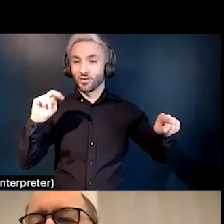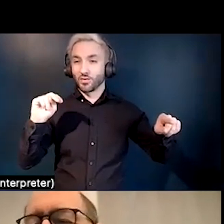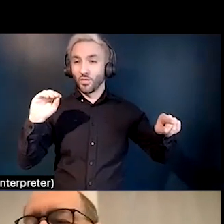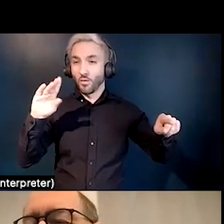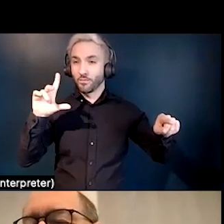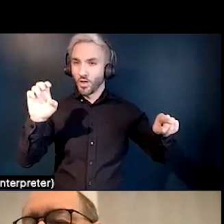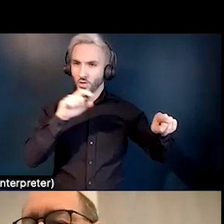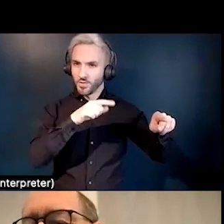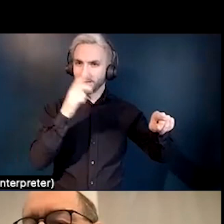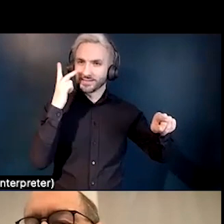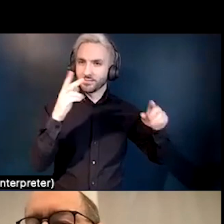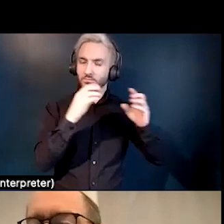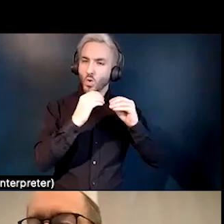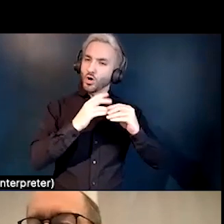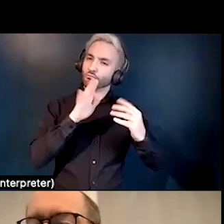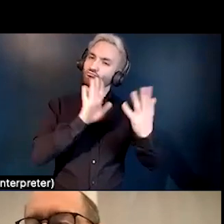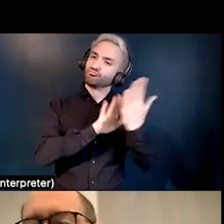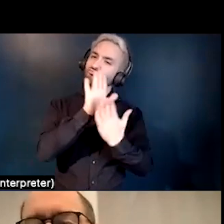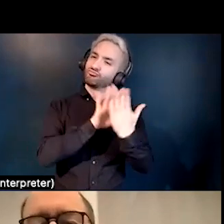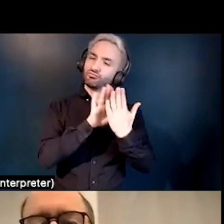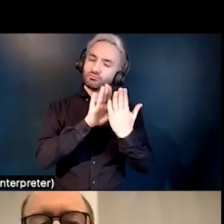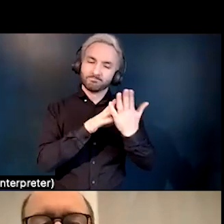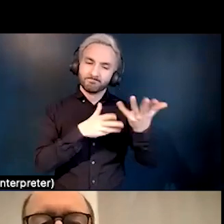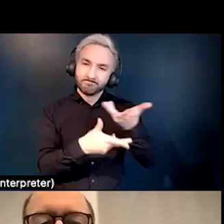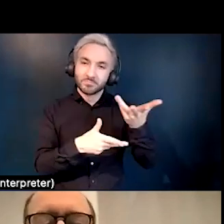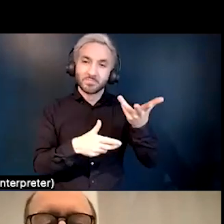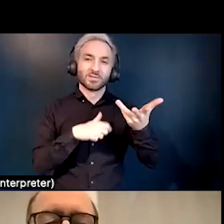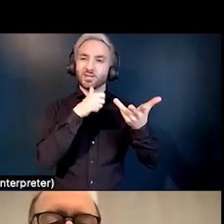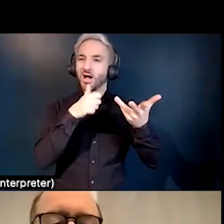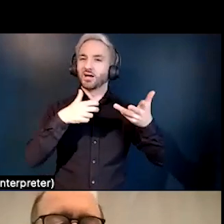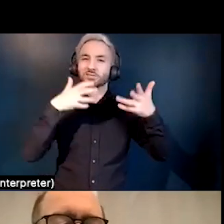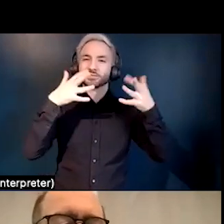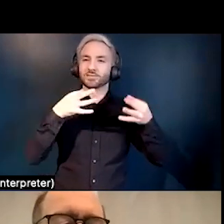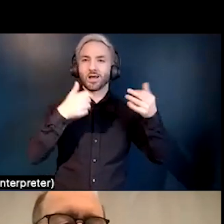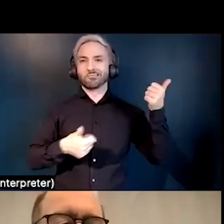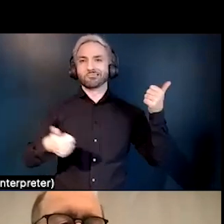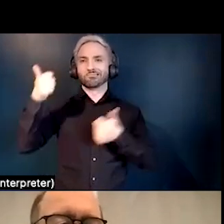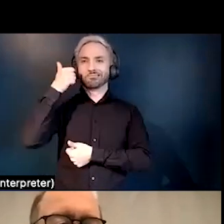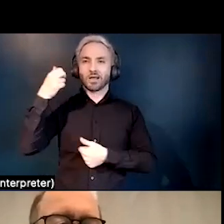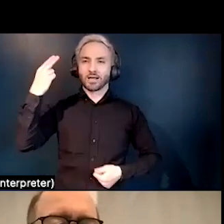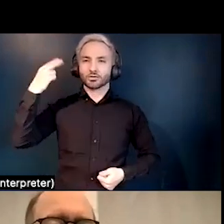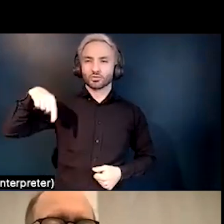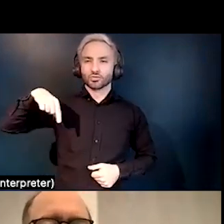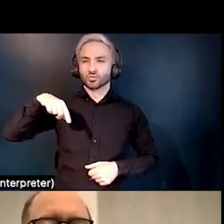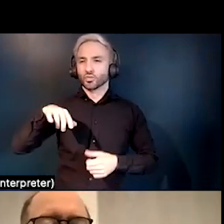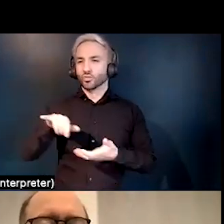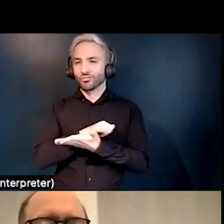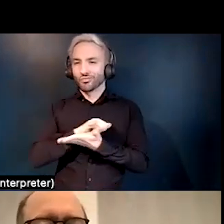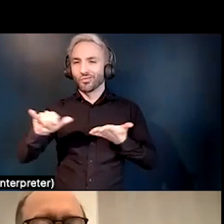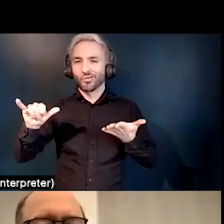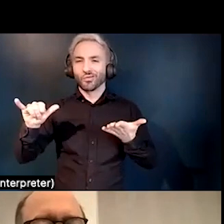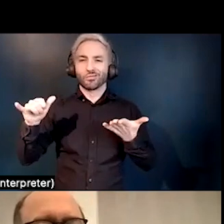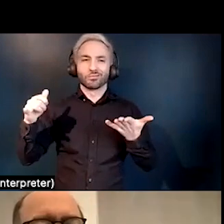not making decisions based largely in their headquarters in New York or even in regional,